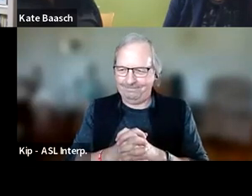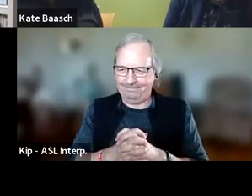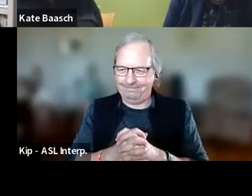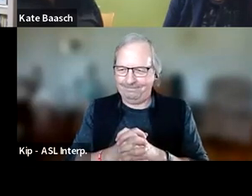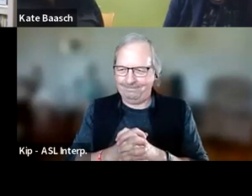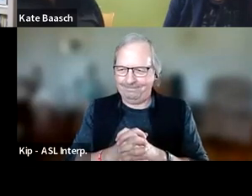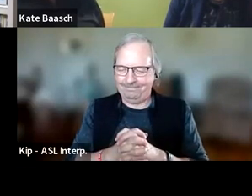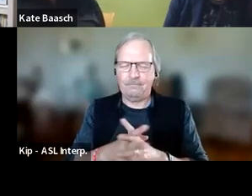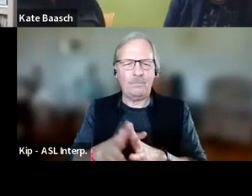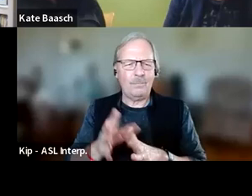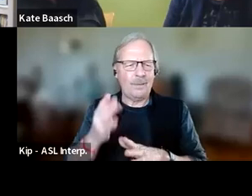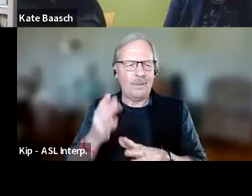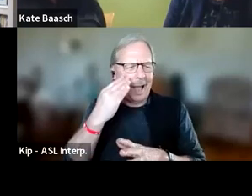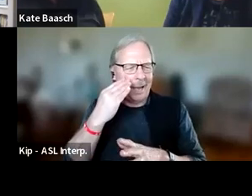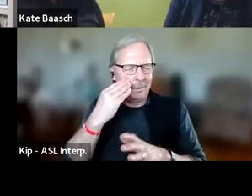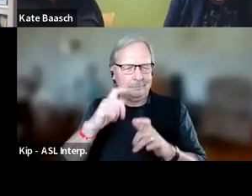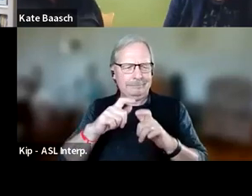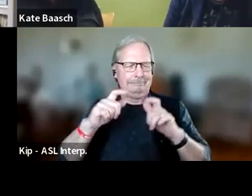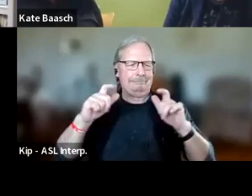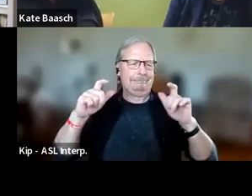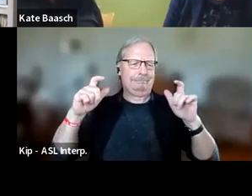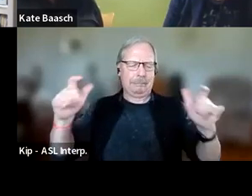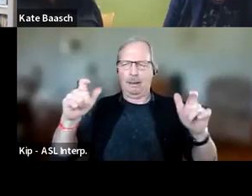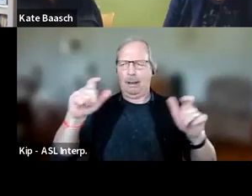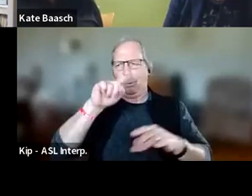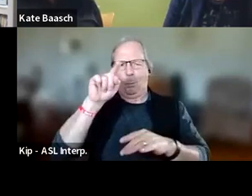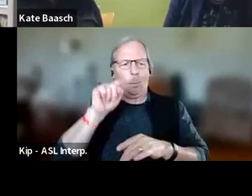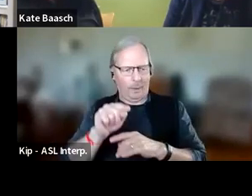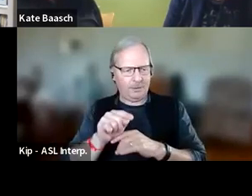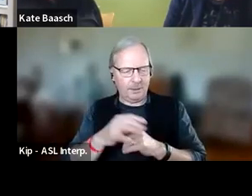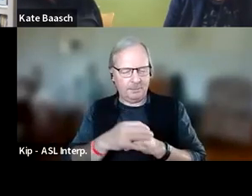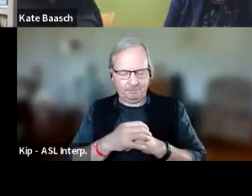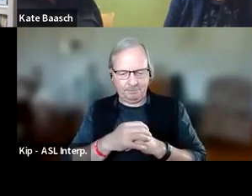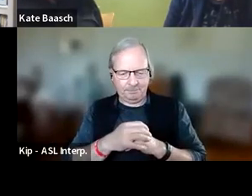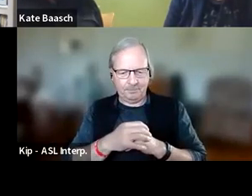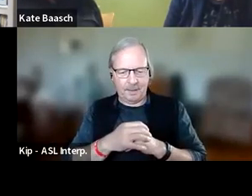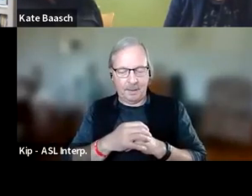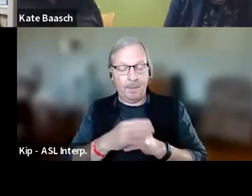I know that was an overarching question, but it kind of, the gist of some of the other questions that folks were